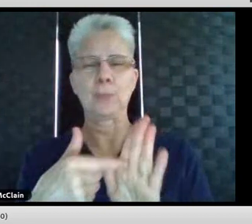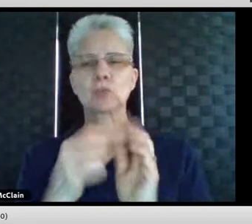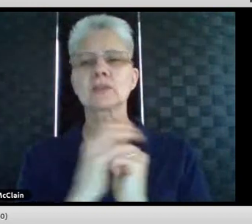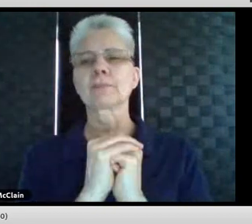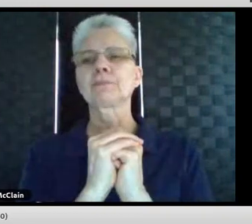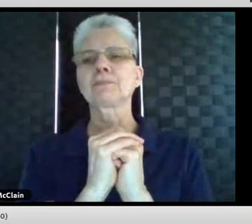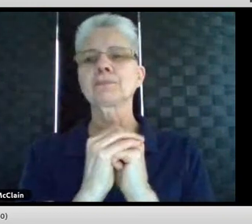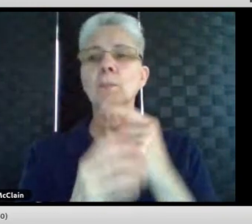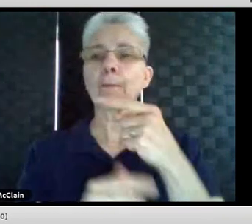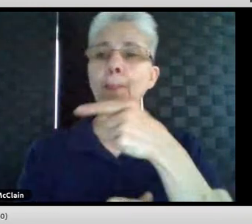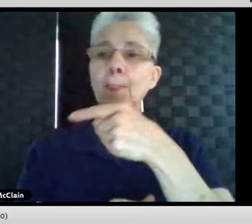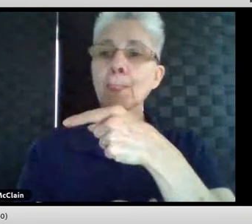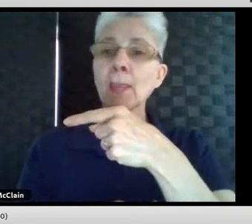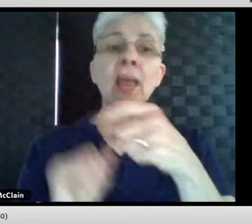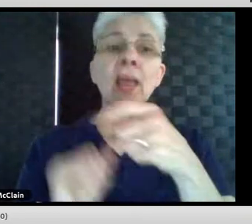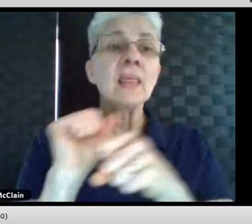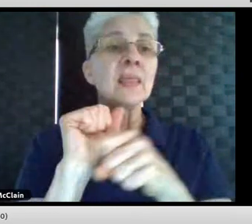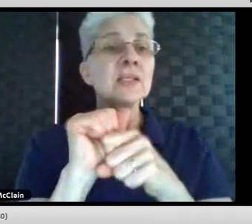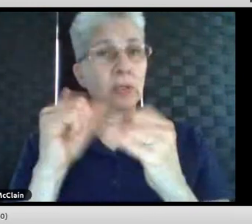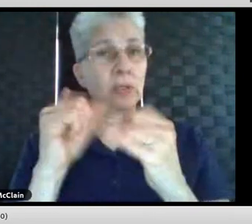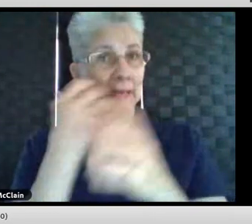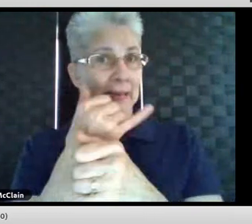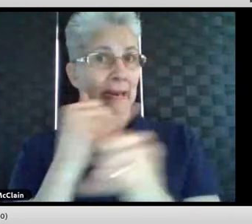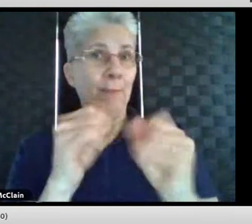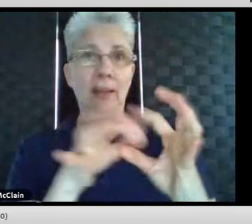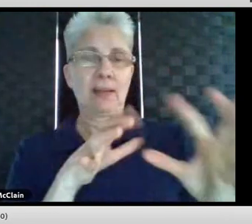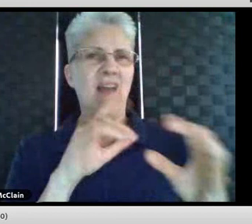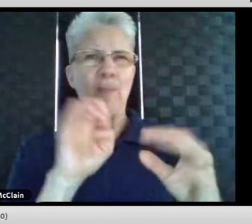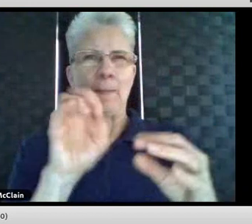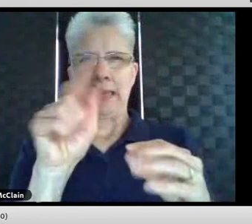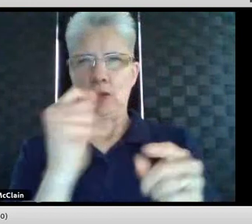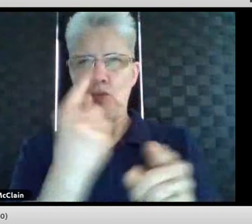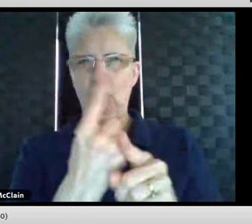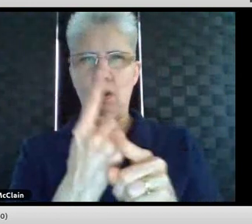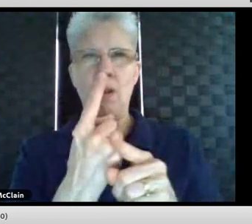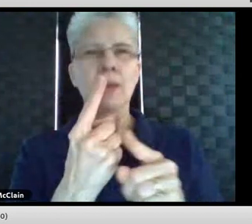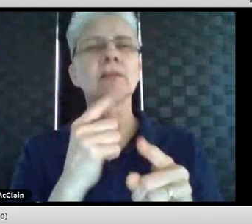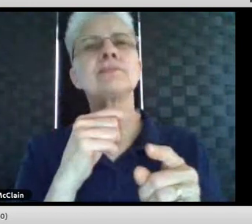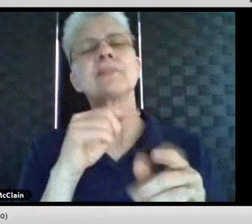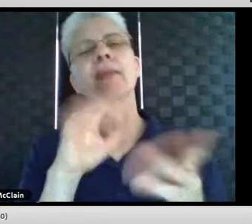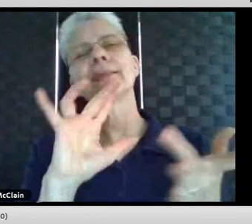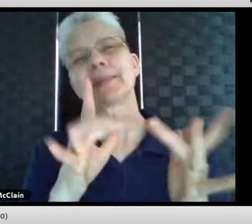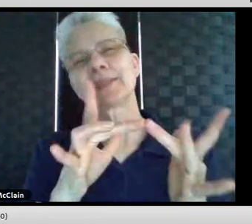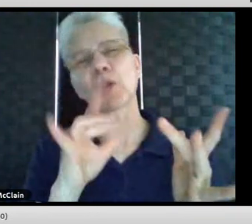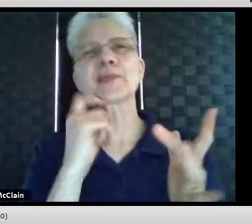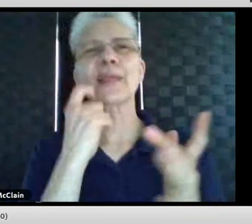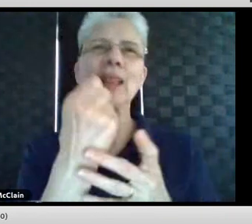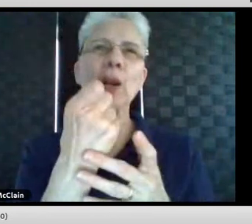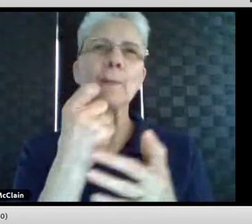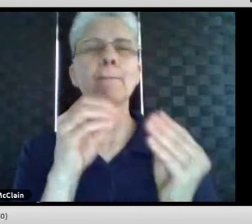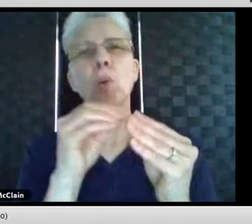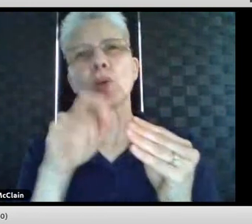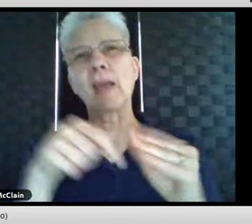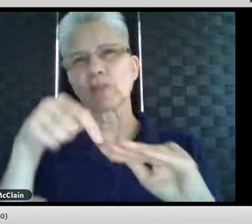And this works, you know, kind of independent of medium, right? Of course, with digital there's a little bit more you have to do sometimes, so I'm giving you a clue